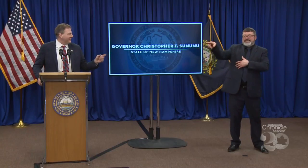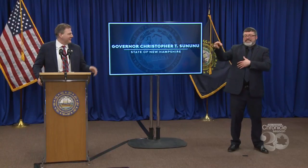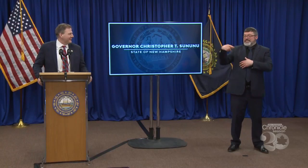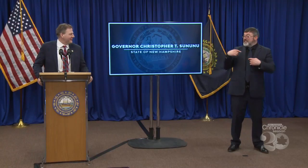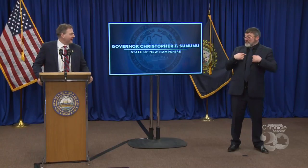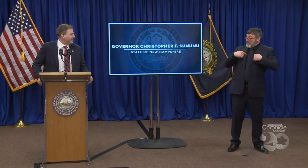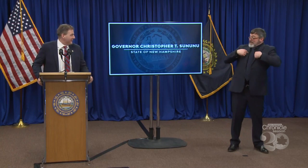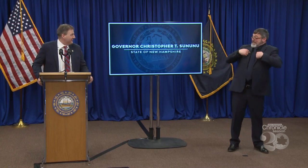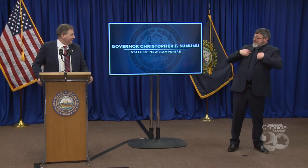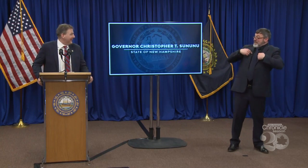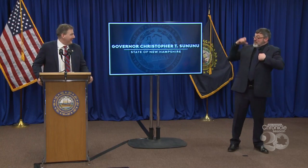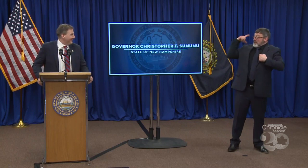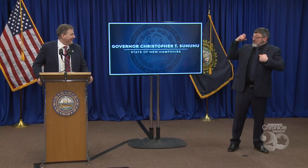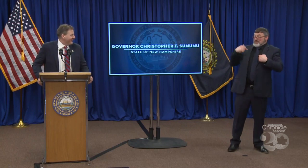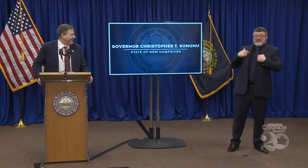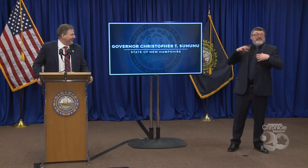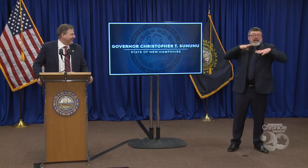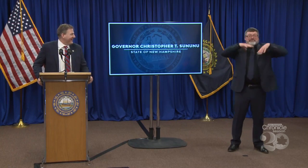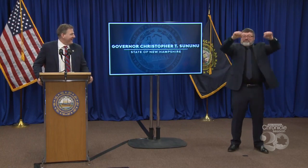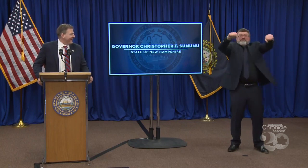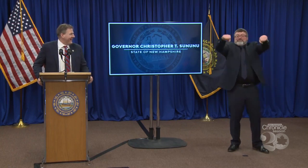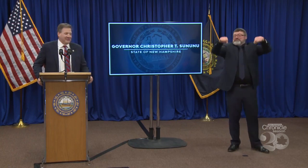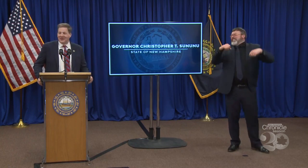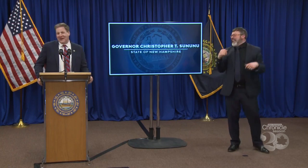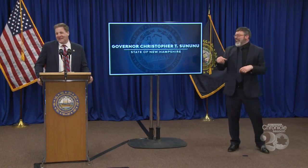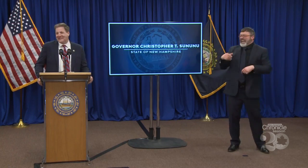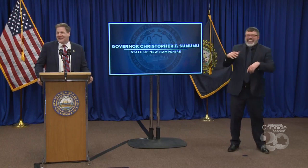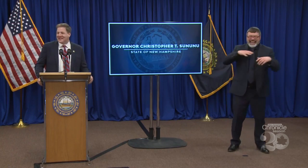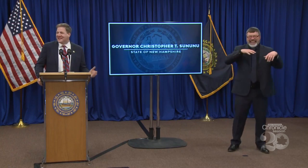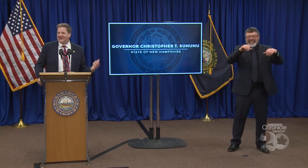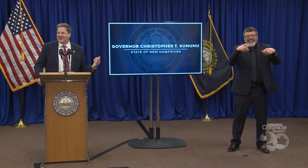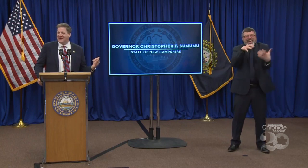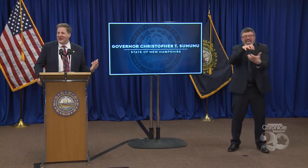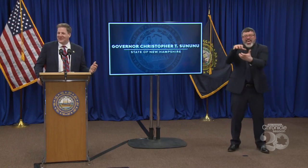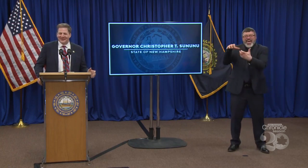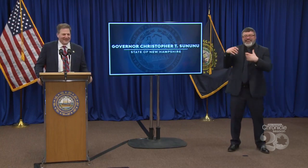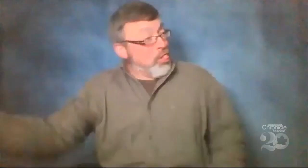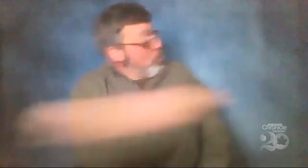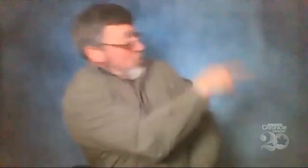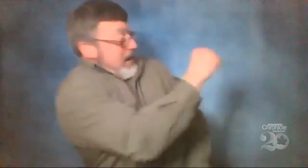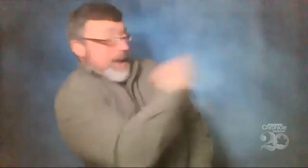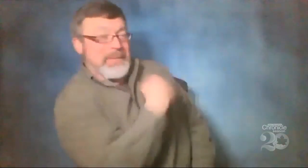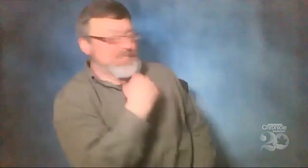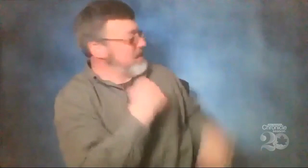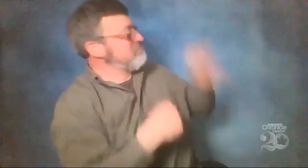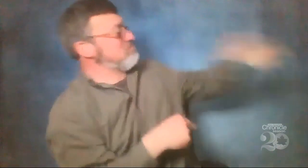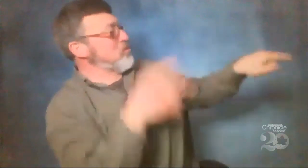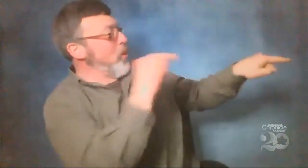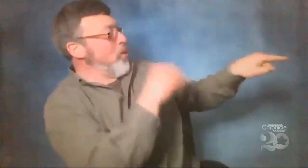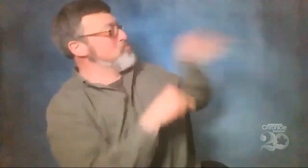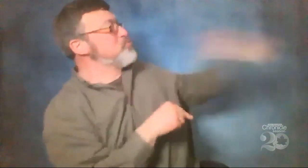ME AND SAY, "I SAW YOU ON TV." KAREN: GOVERNOR SUNUNU EVEN